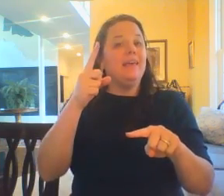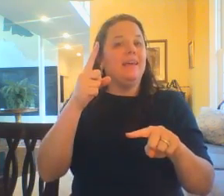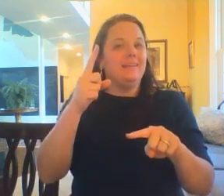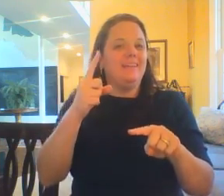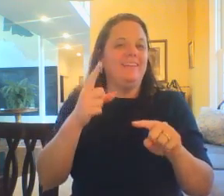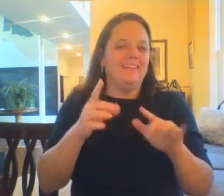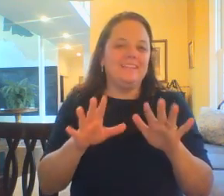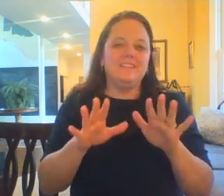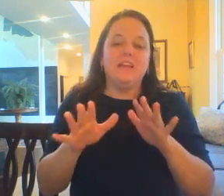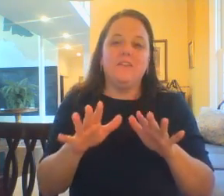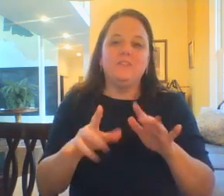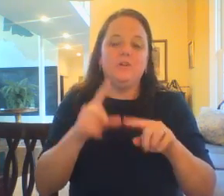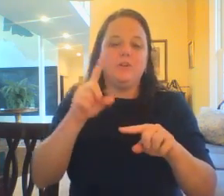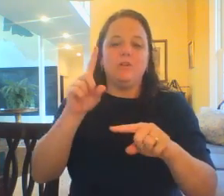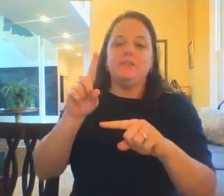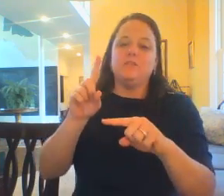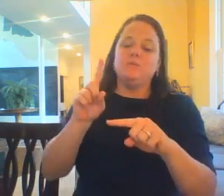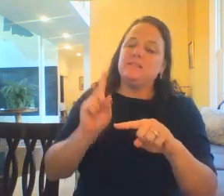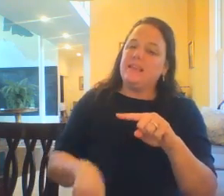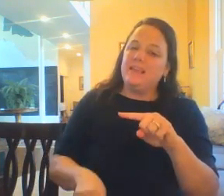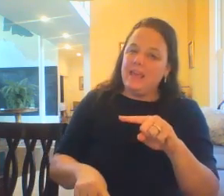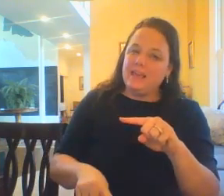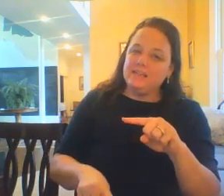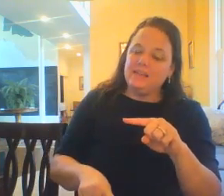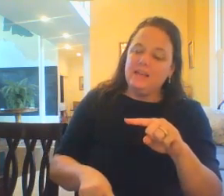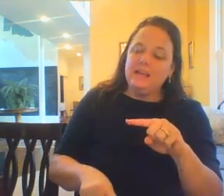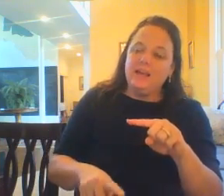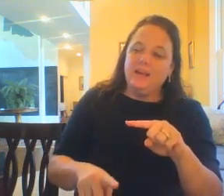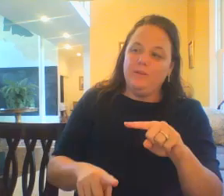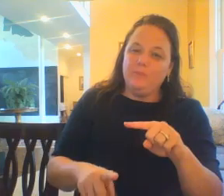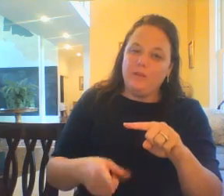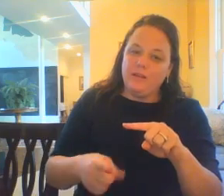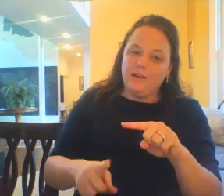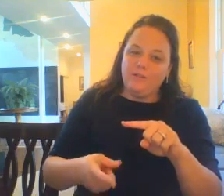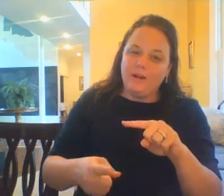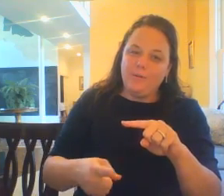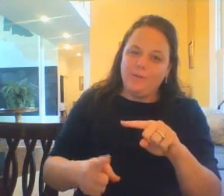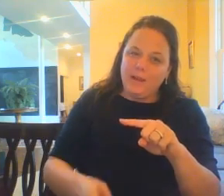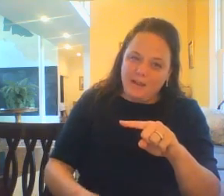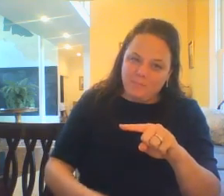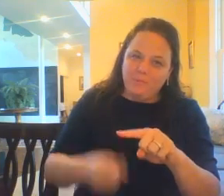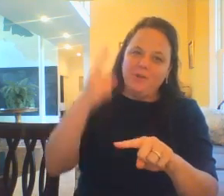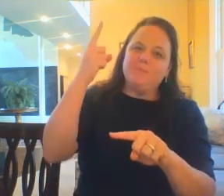it's a kind of a joke though I guess someone says they can't you can kind of